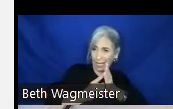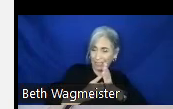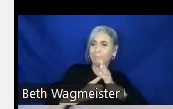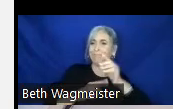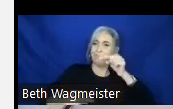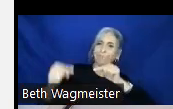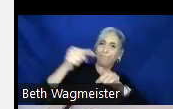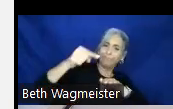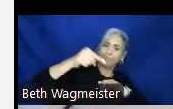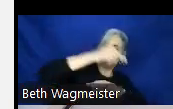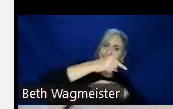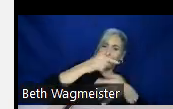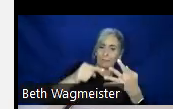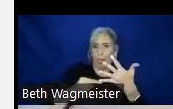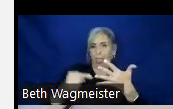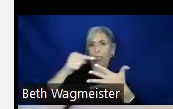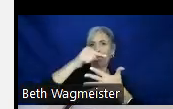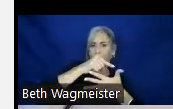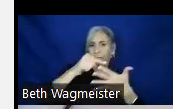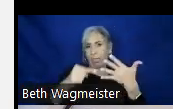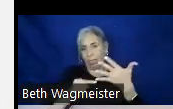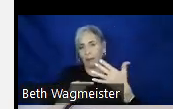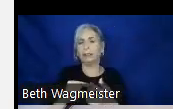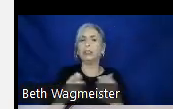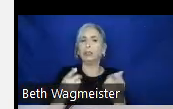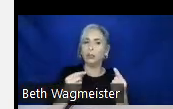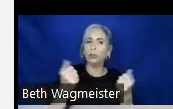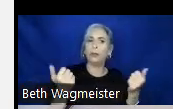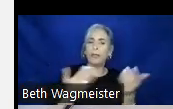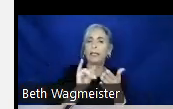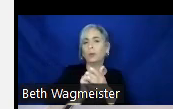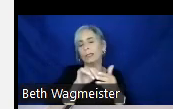Each of the stages, you are able to do something about accessibility. When you are planning,